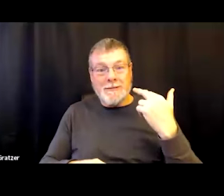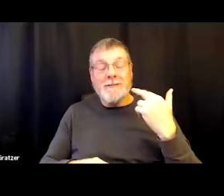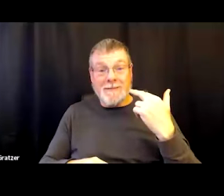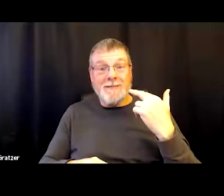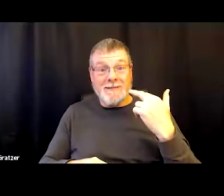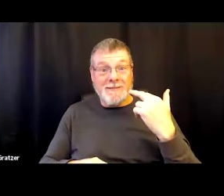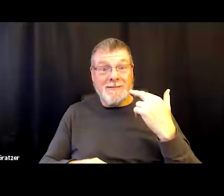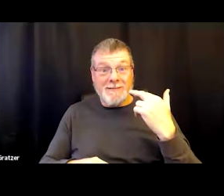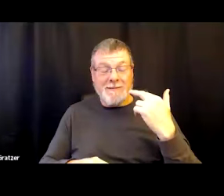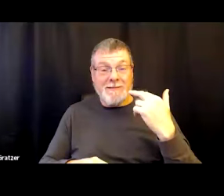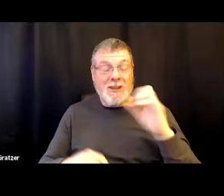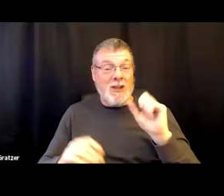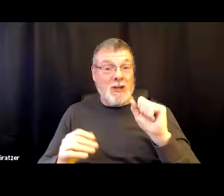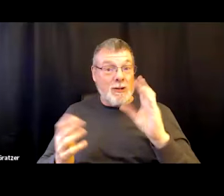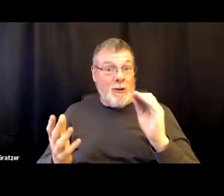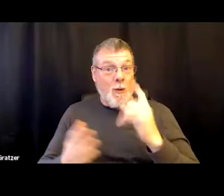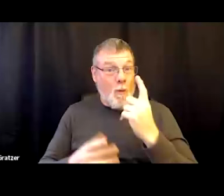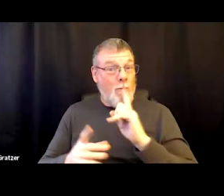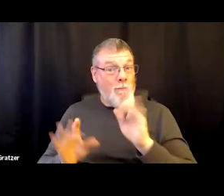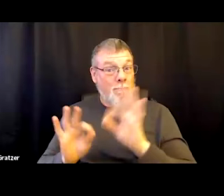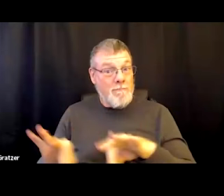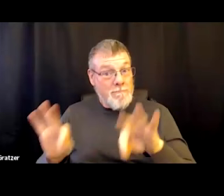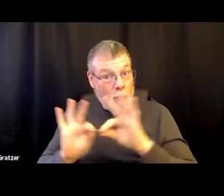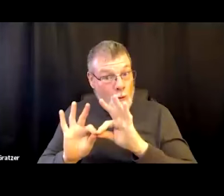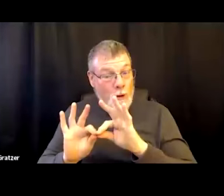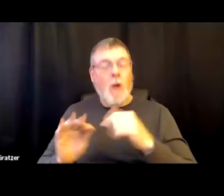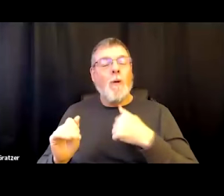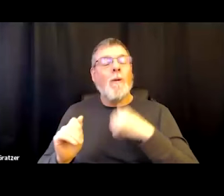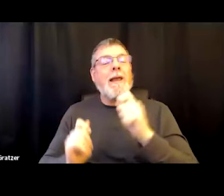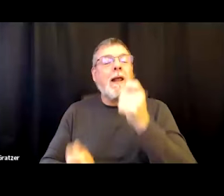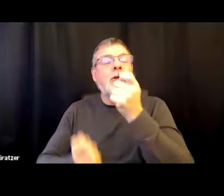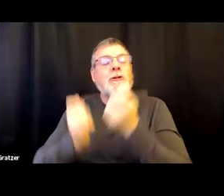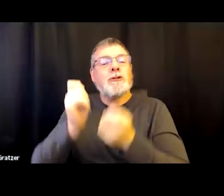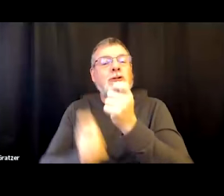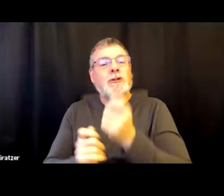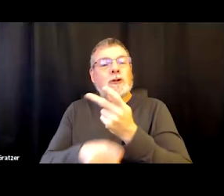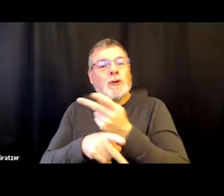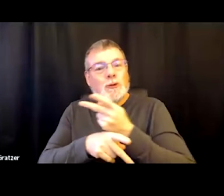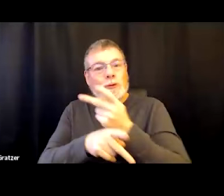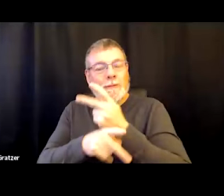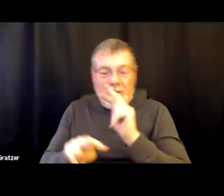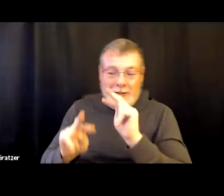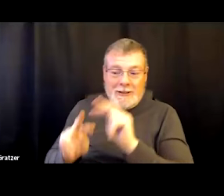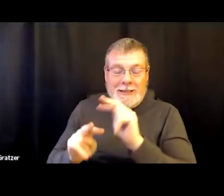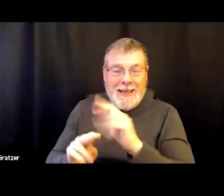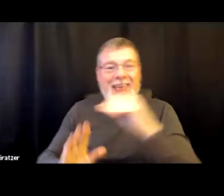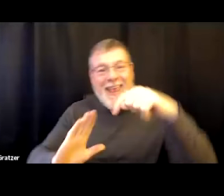So one thing that's important to note is that we can adjust our supervision plans and our intensive treatment plans